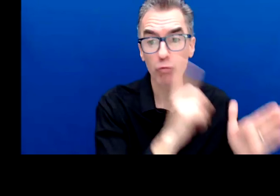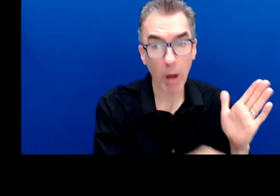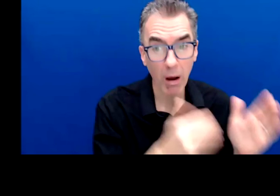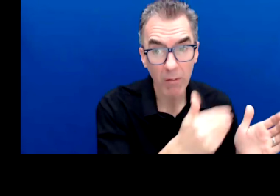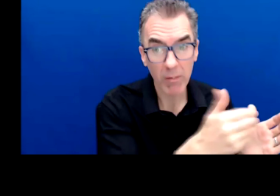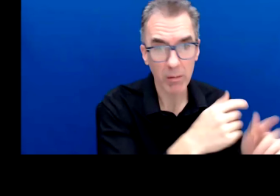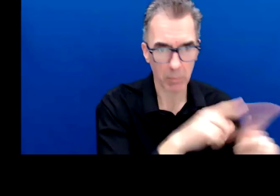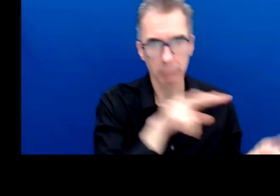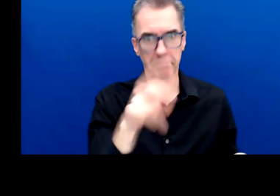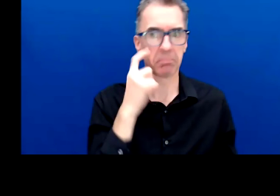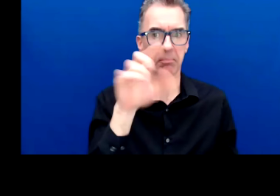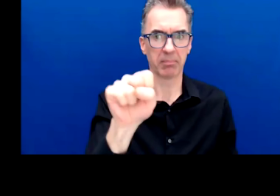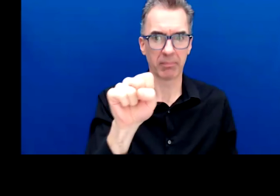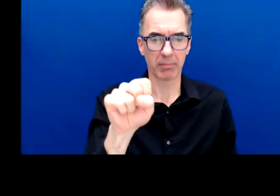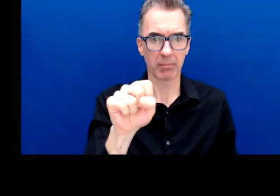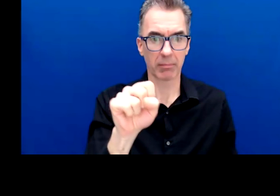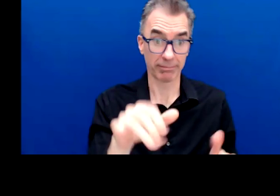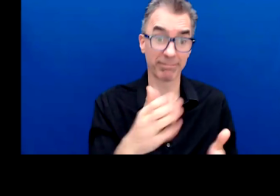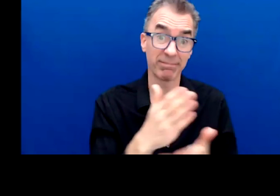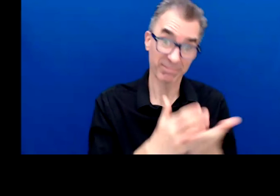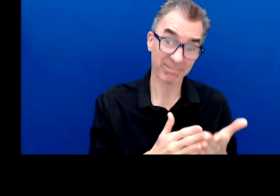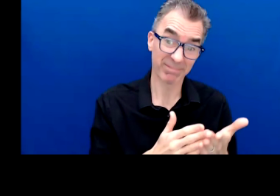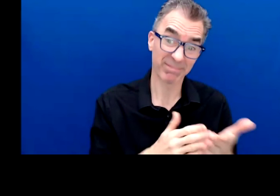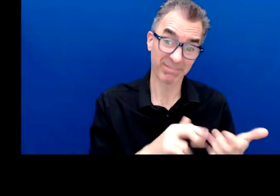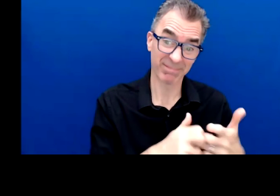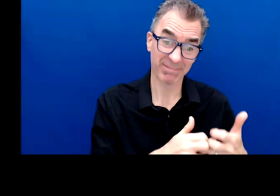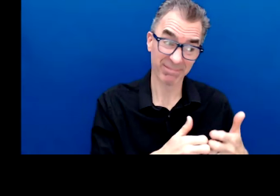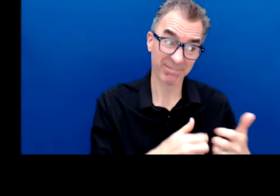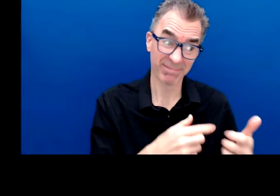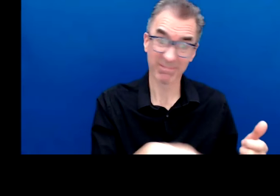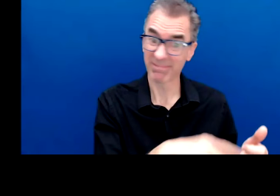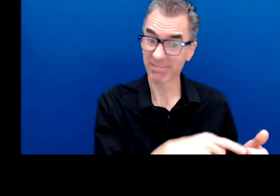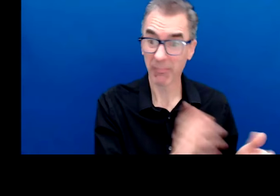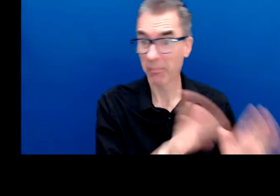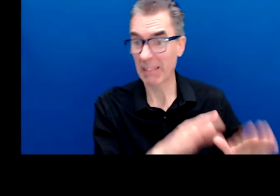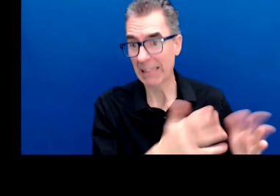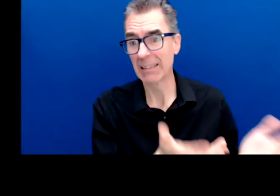with their students checking their email regularly. So that's where it will go into their email